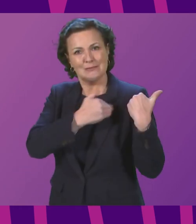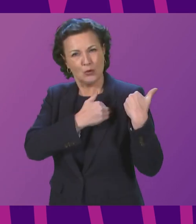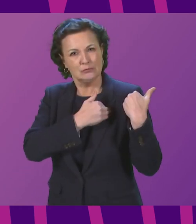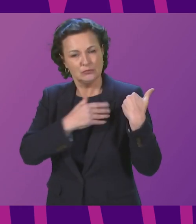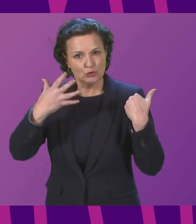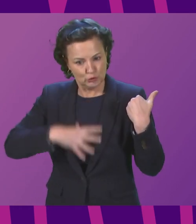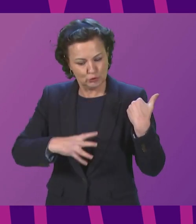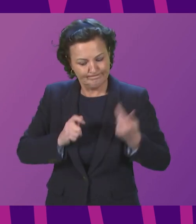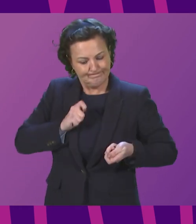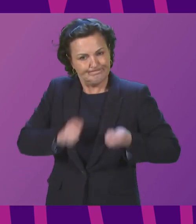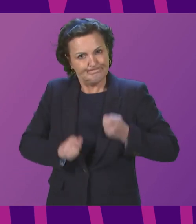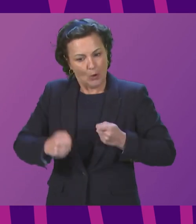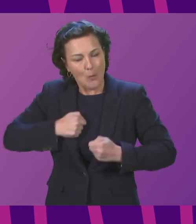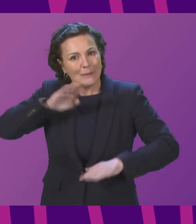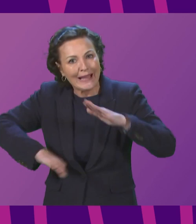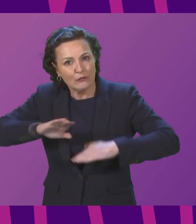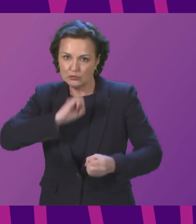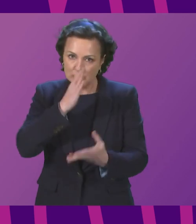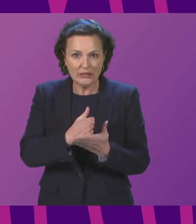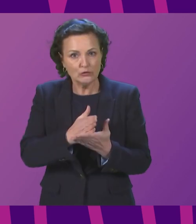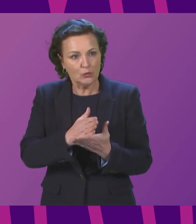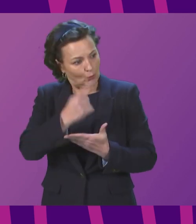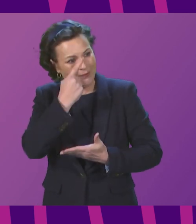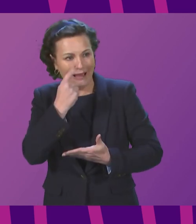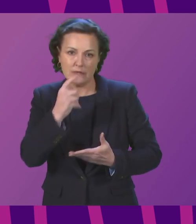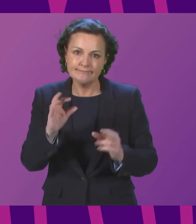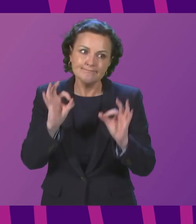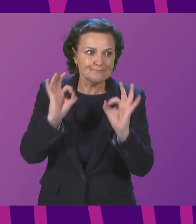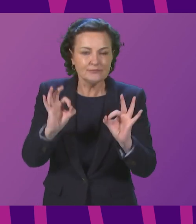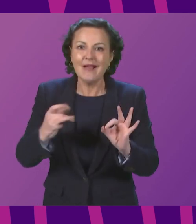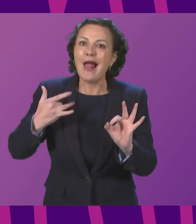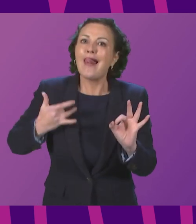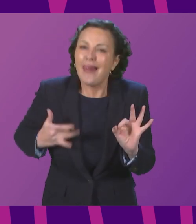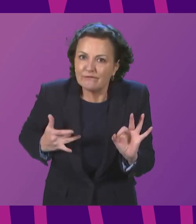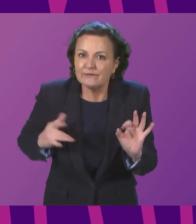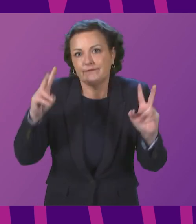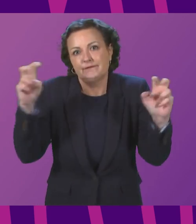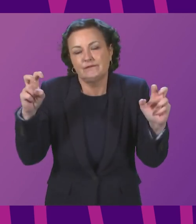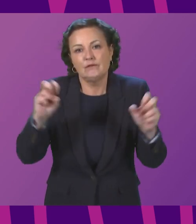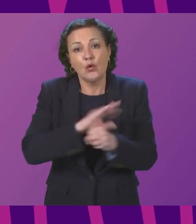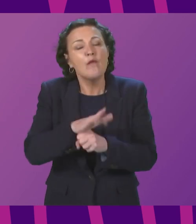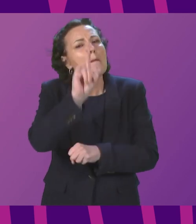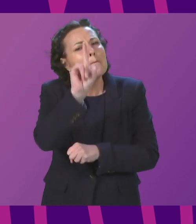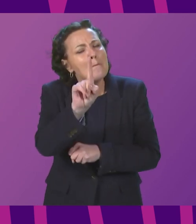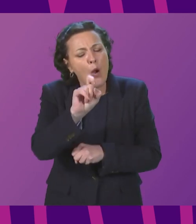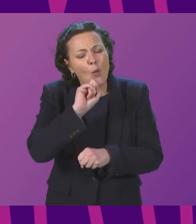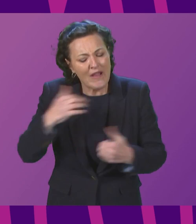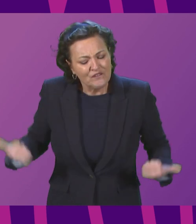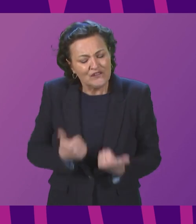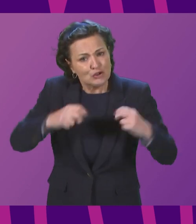That is the kind of work that we are doing now. We will give more detail about exactly what that means in practice as we get to the conclusion of the work that I spoke about